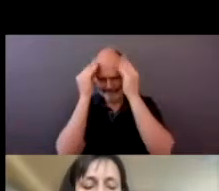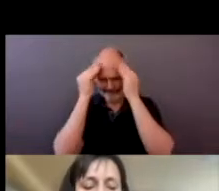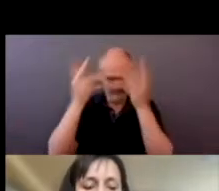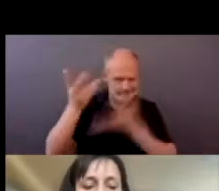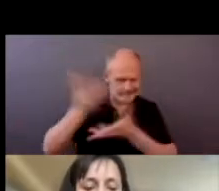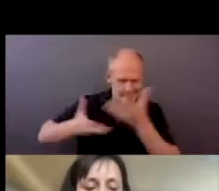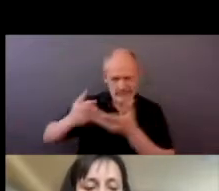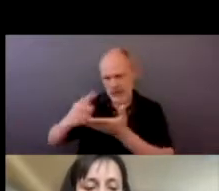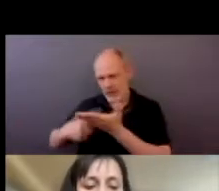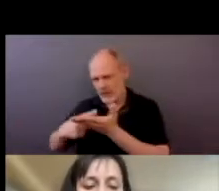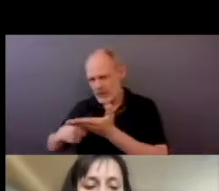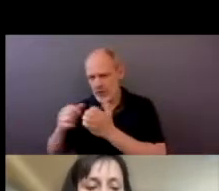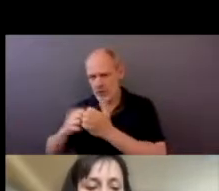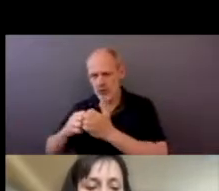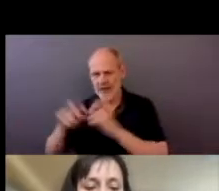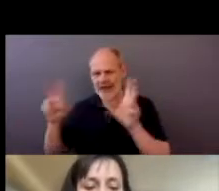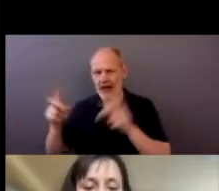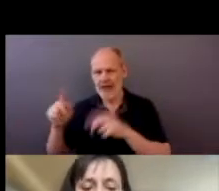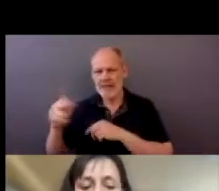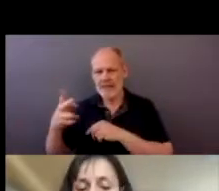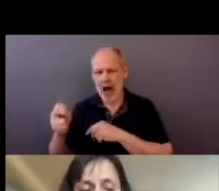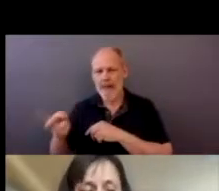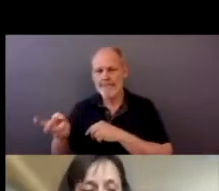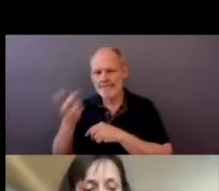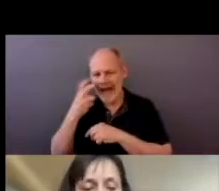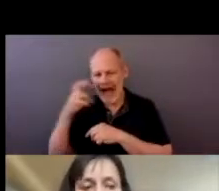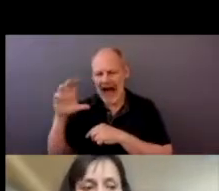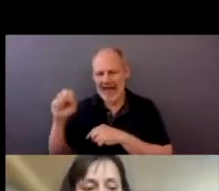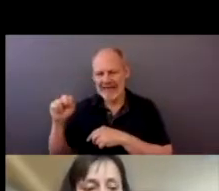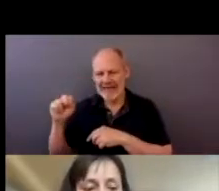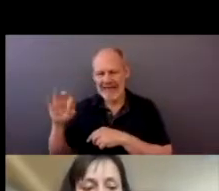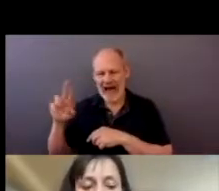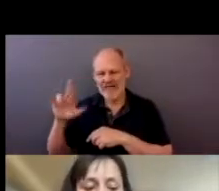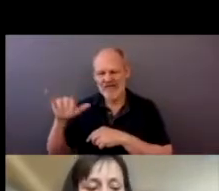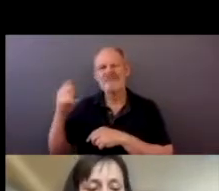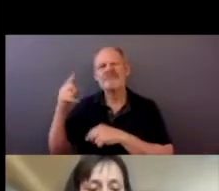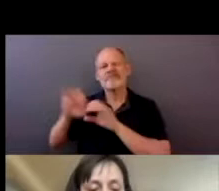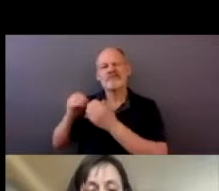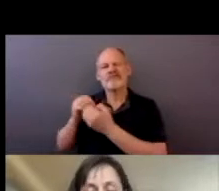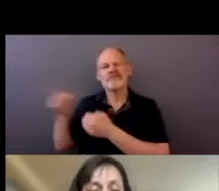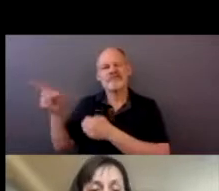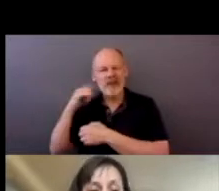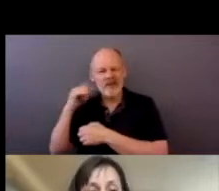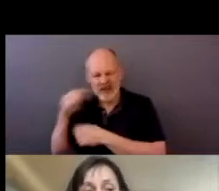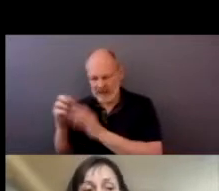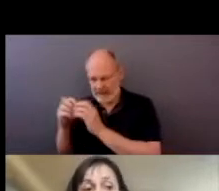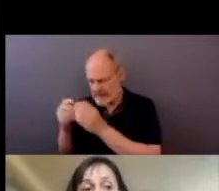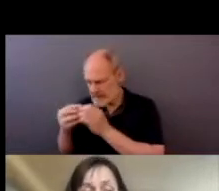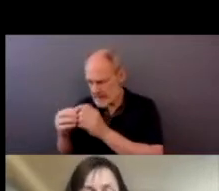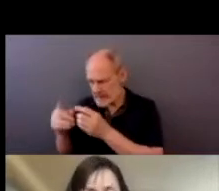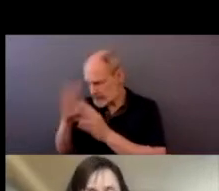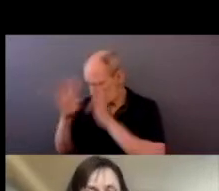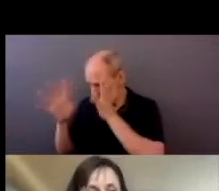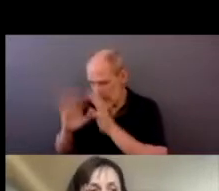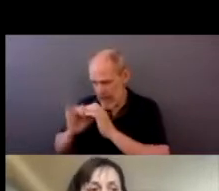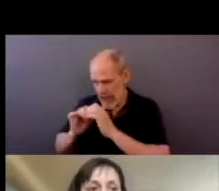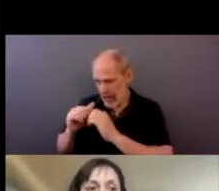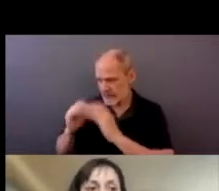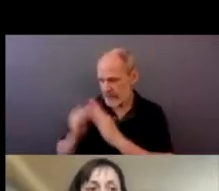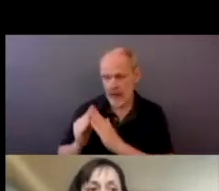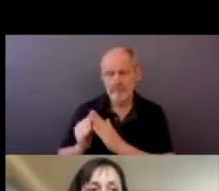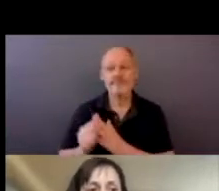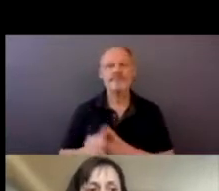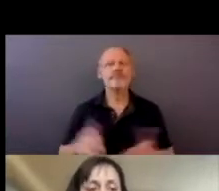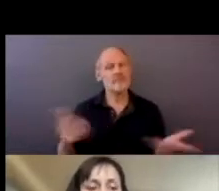the Blind Posse and developed this program. Many people joined by phone and the key element